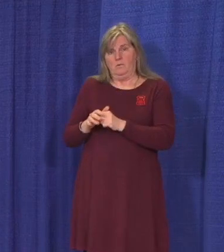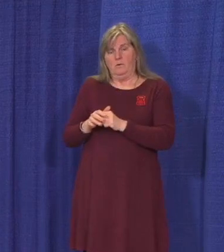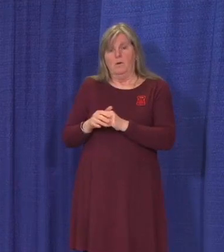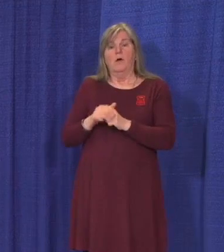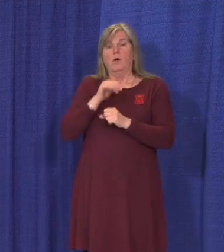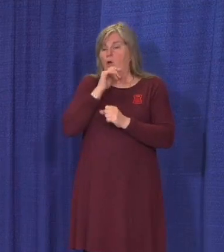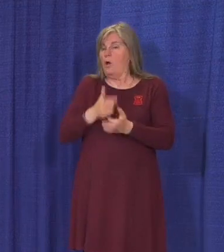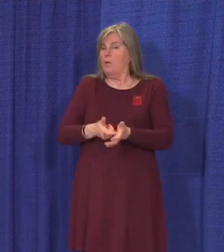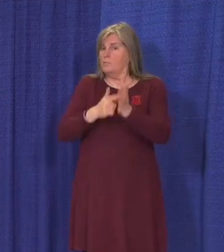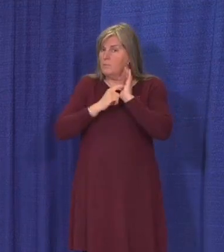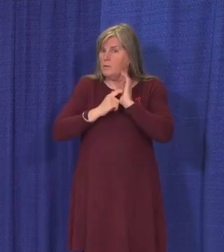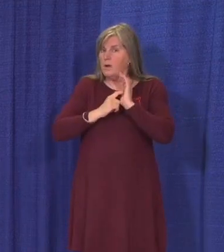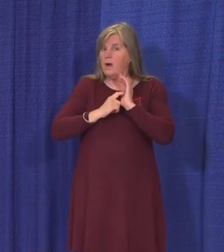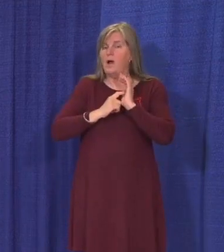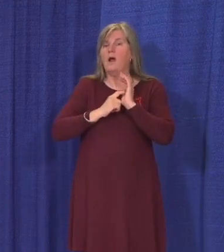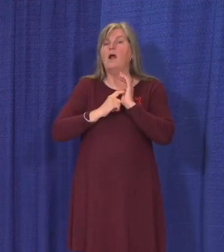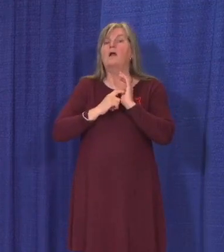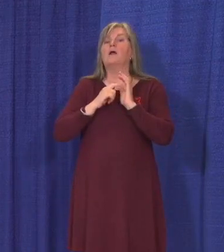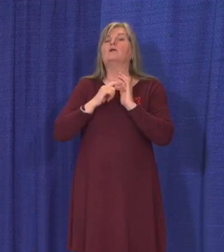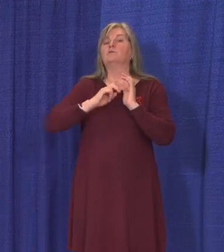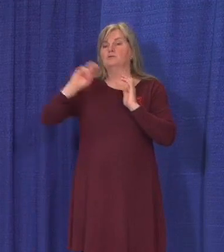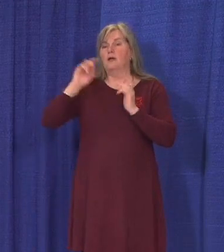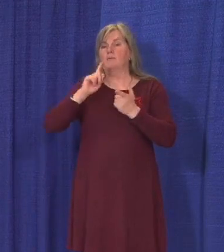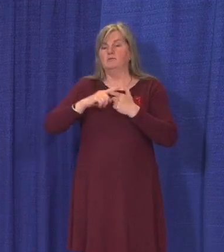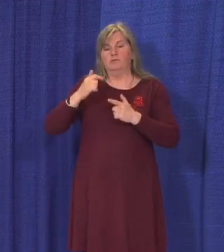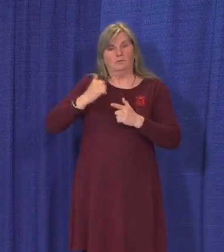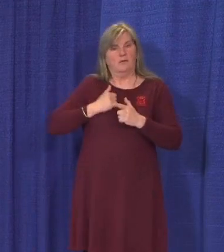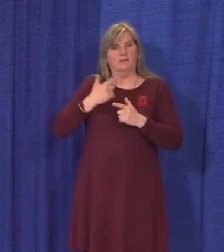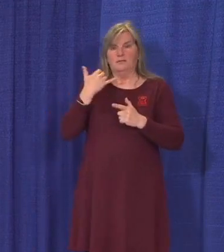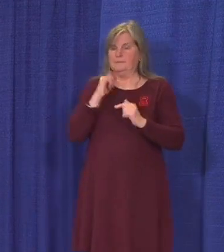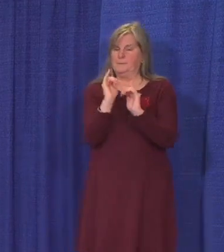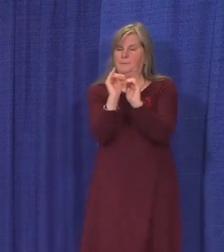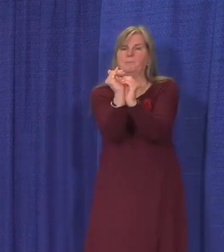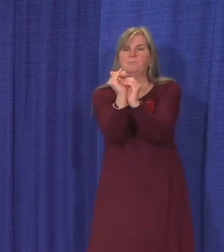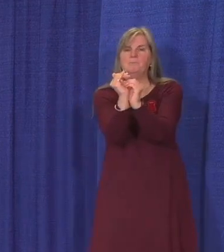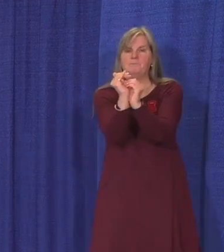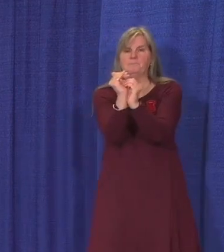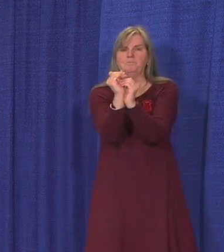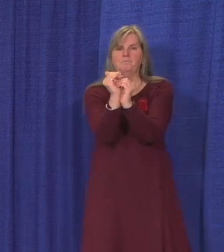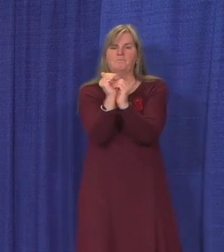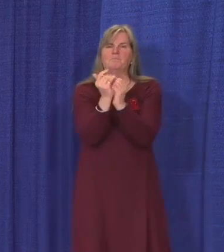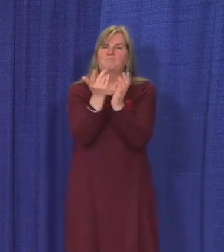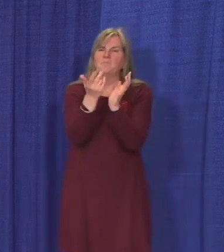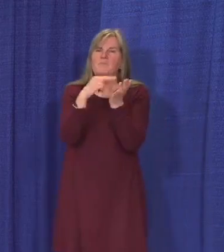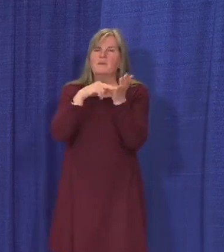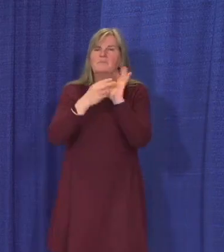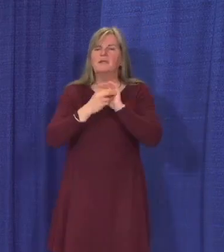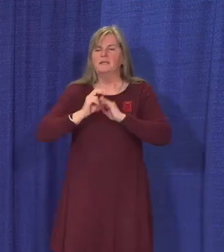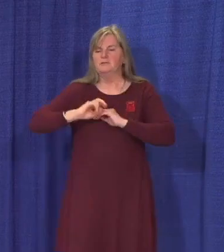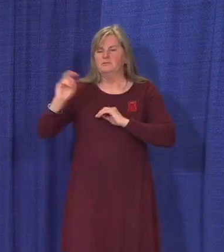Canadian border services agency introduced much stricter public health measures that support the